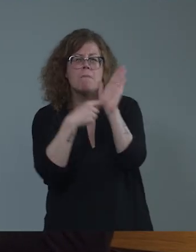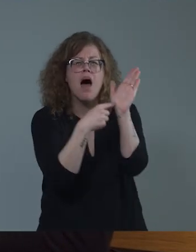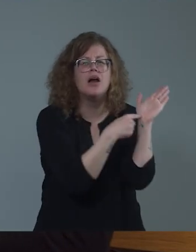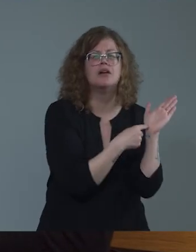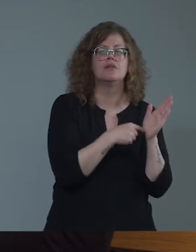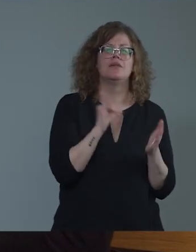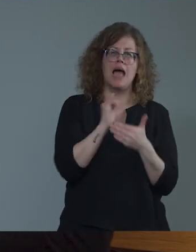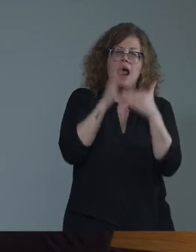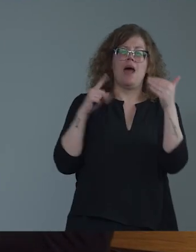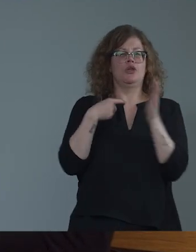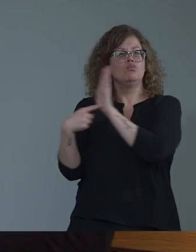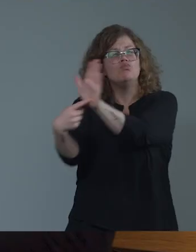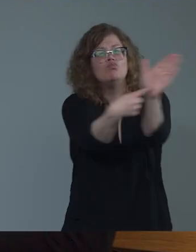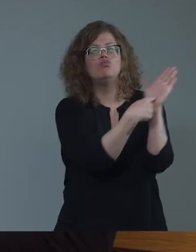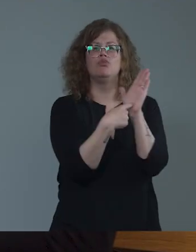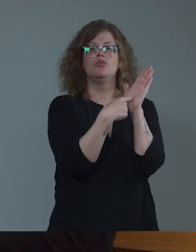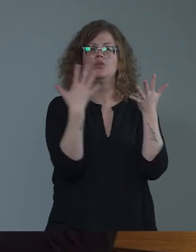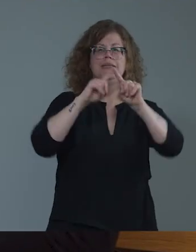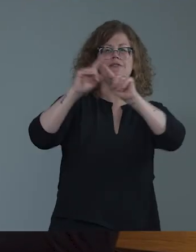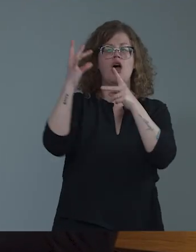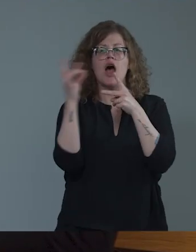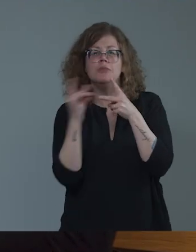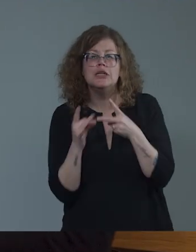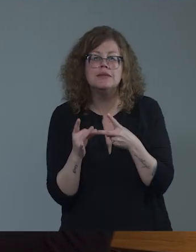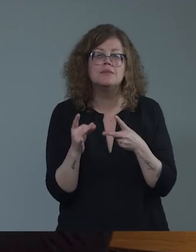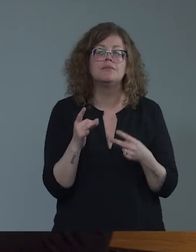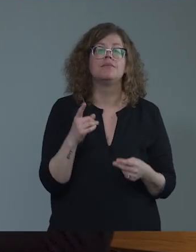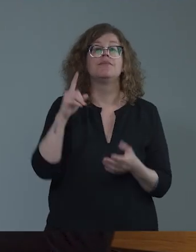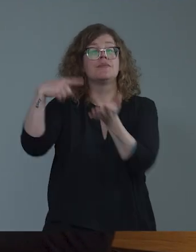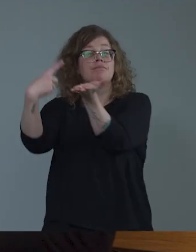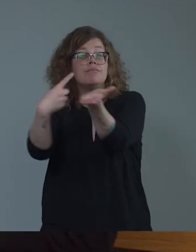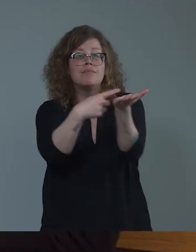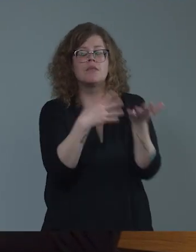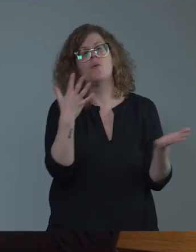because you feel they have to happen. And at inclusive you start creating different options,